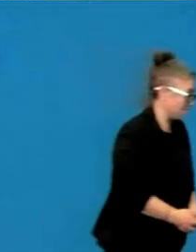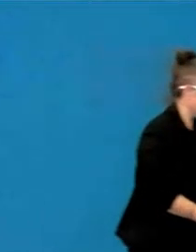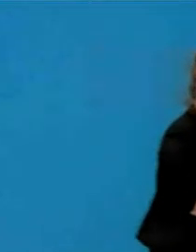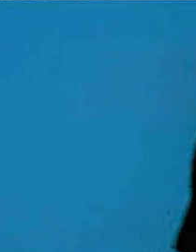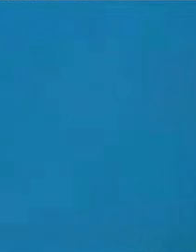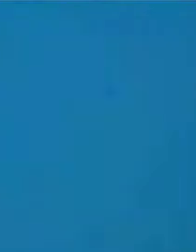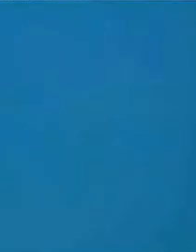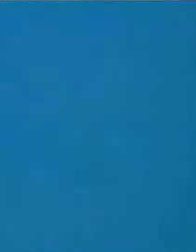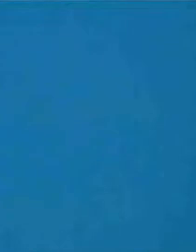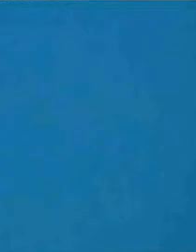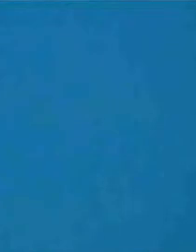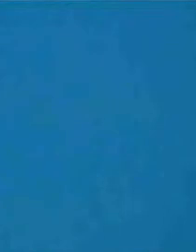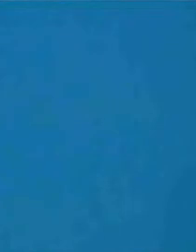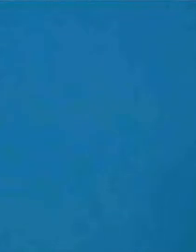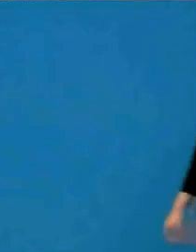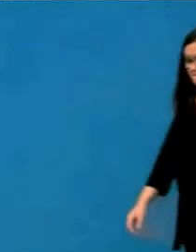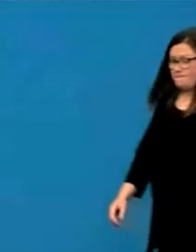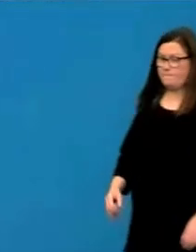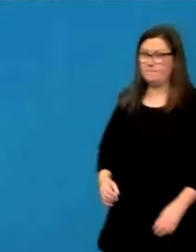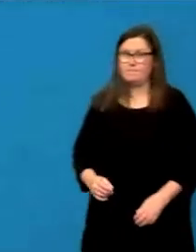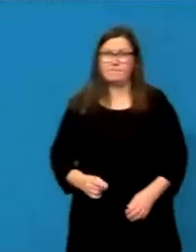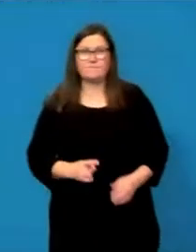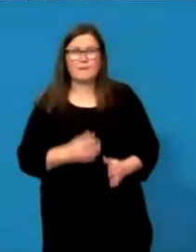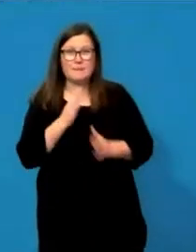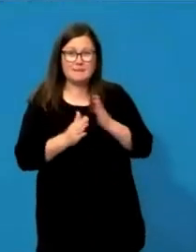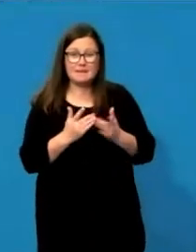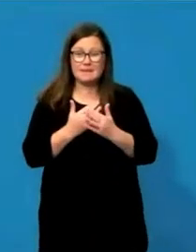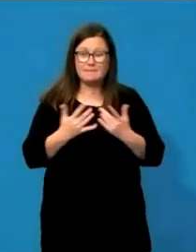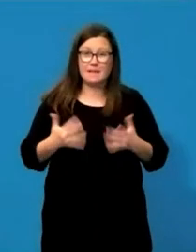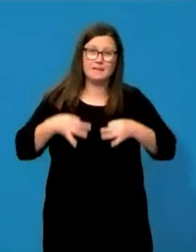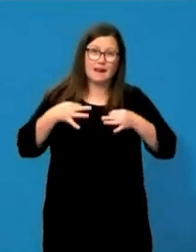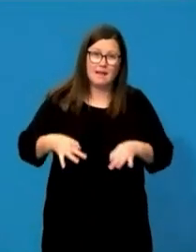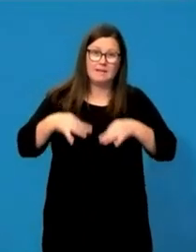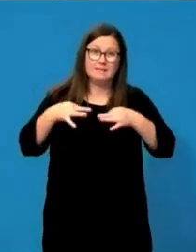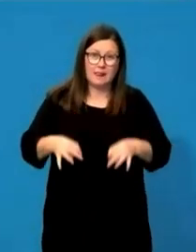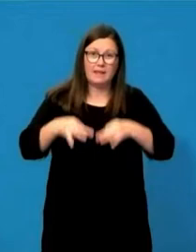Constant. MS TARRAGO: And issues. Yeah. MS TARRAGO: What happened about the wheelchair?